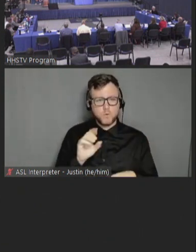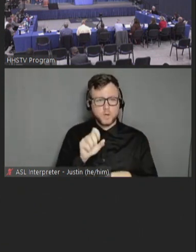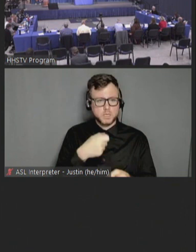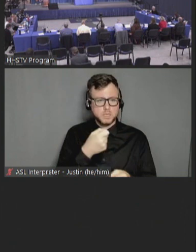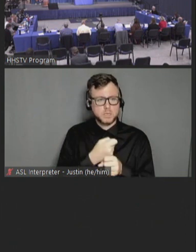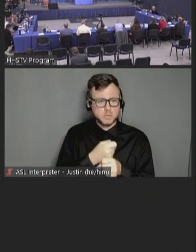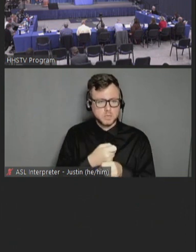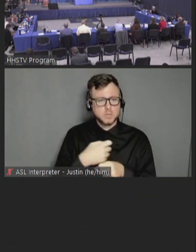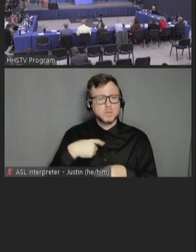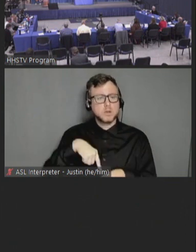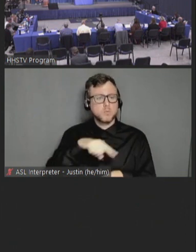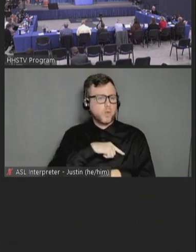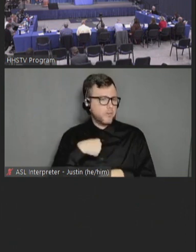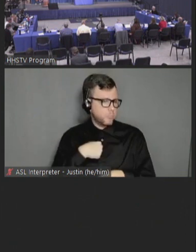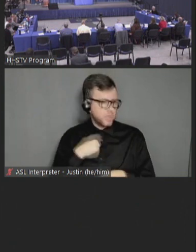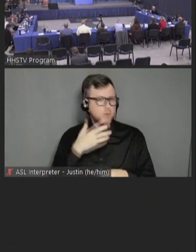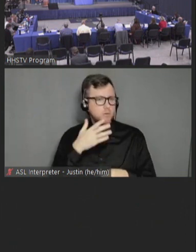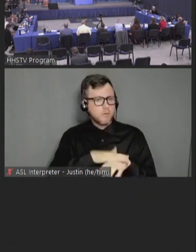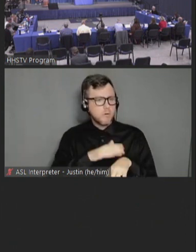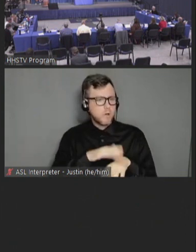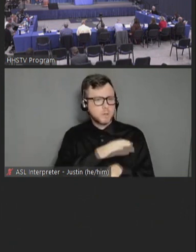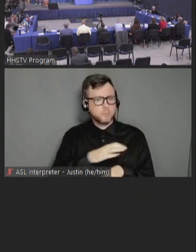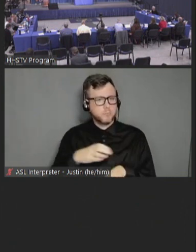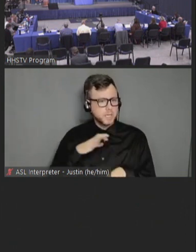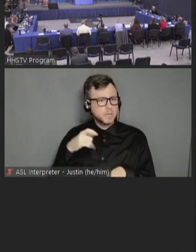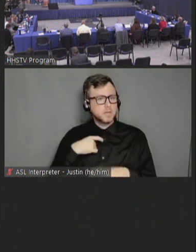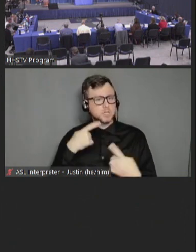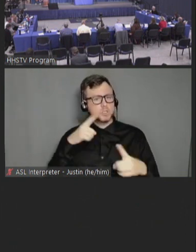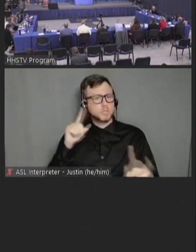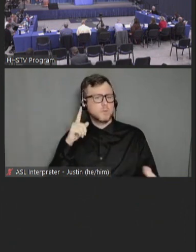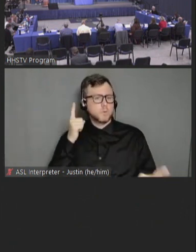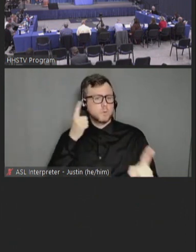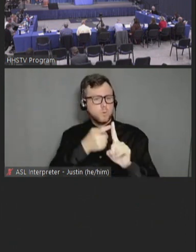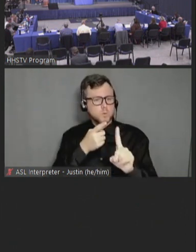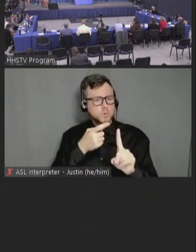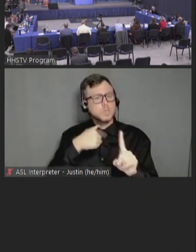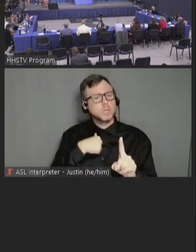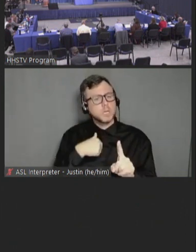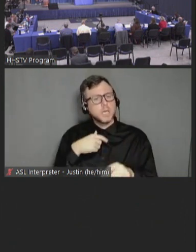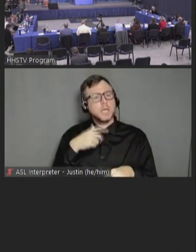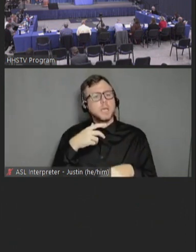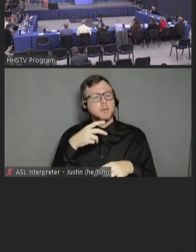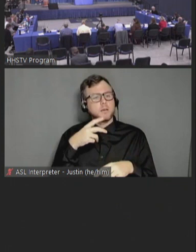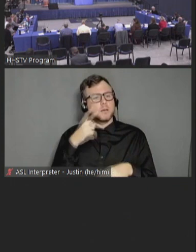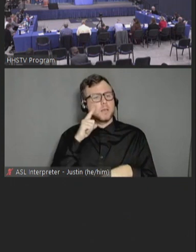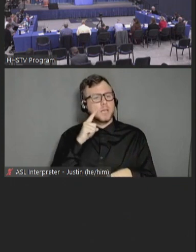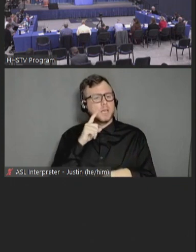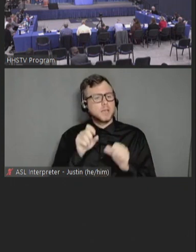while also advocating for vaccine policies and laws to incorporate informed consent principles.